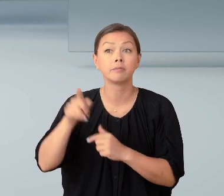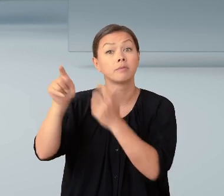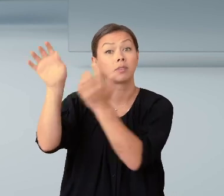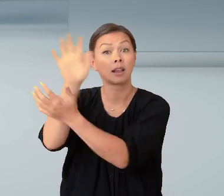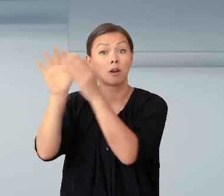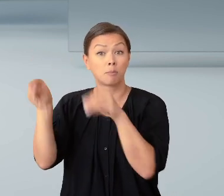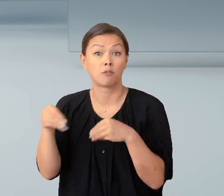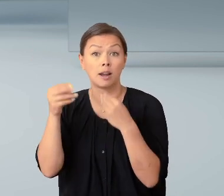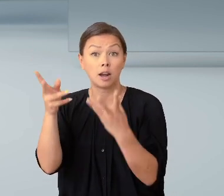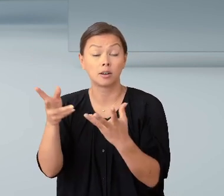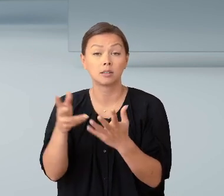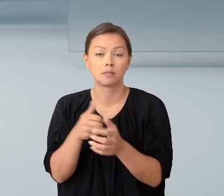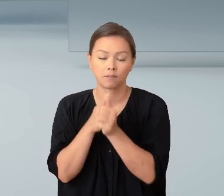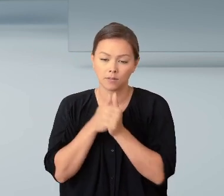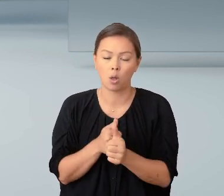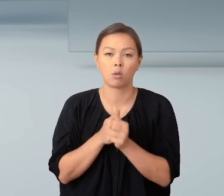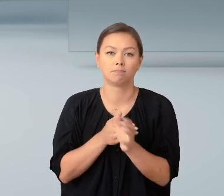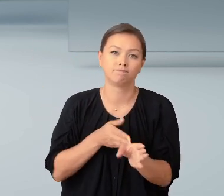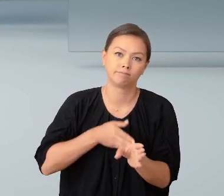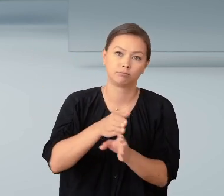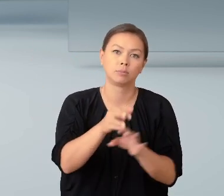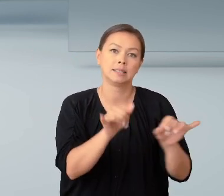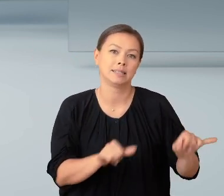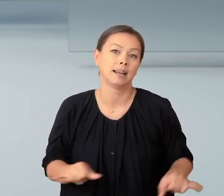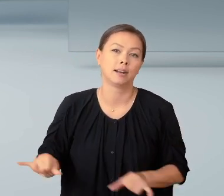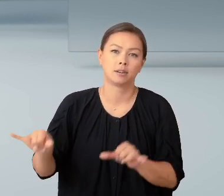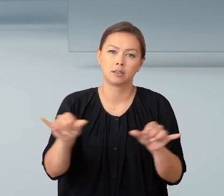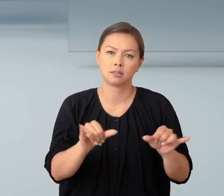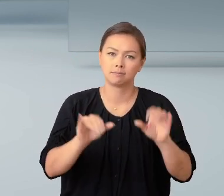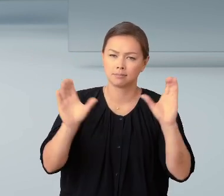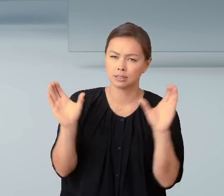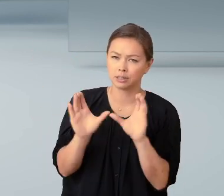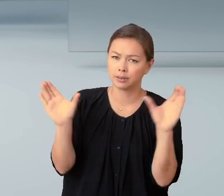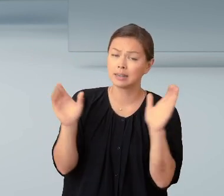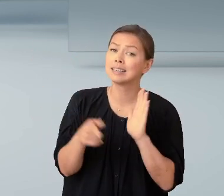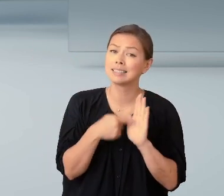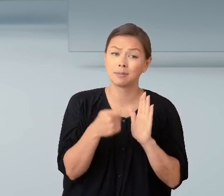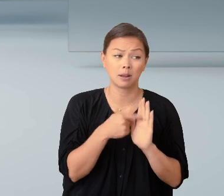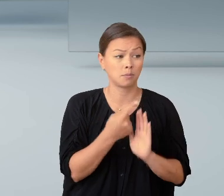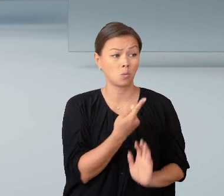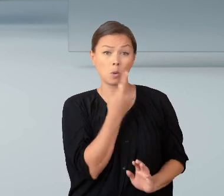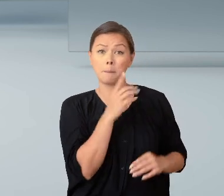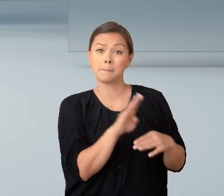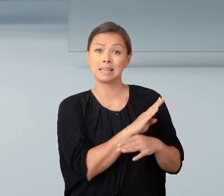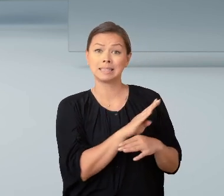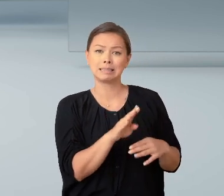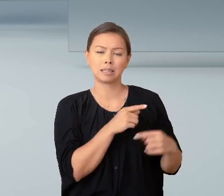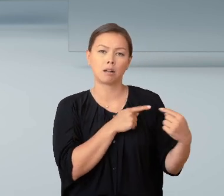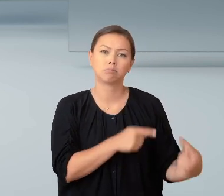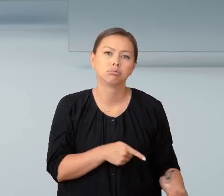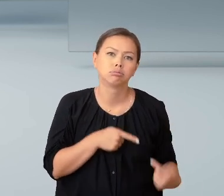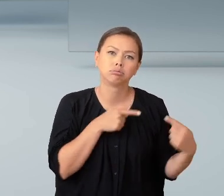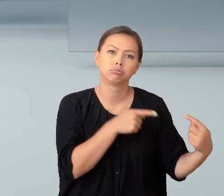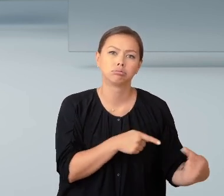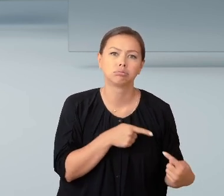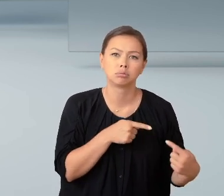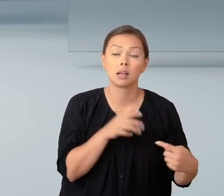standards and certifications often complex and challenging for businesses to manage independently. With Microsoft Cloud services, companies